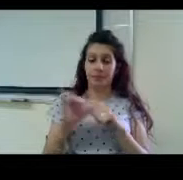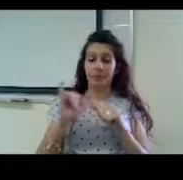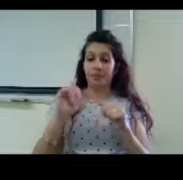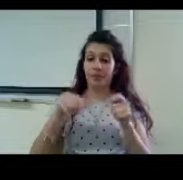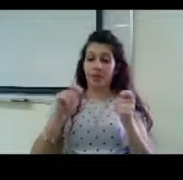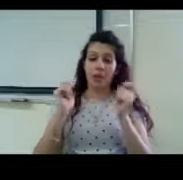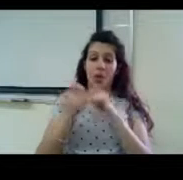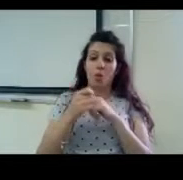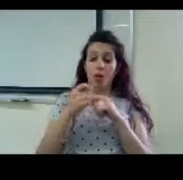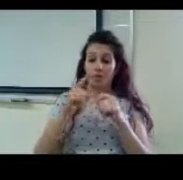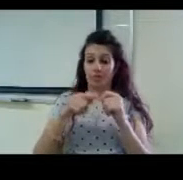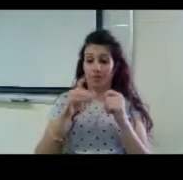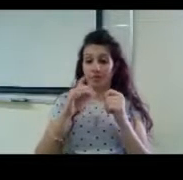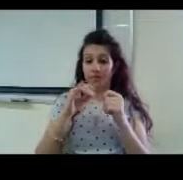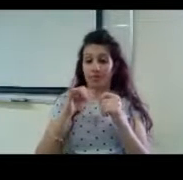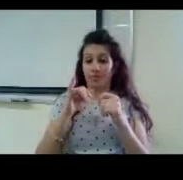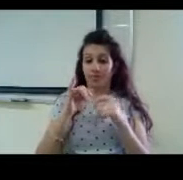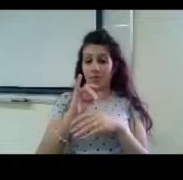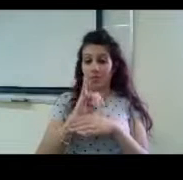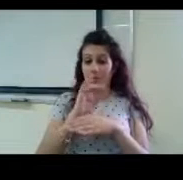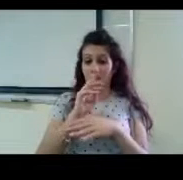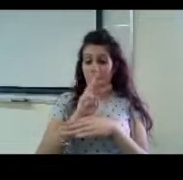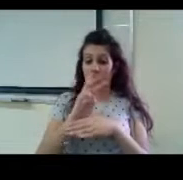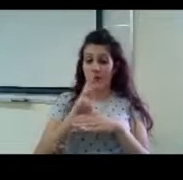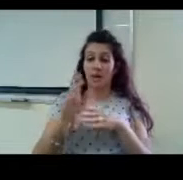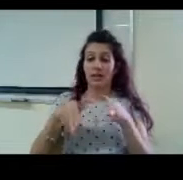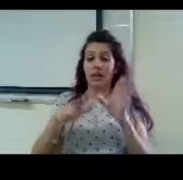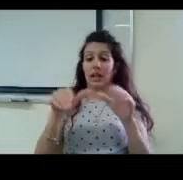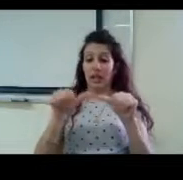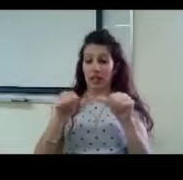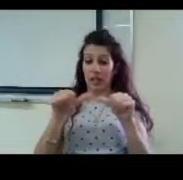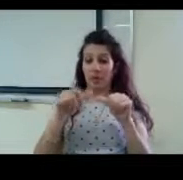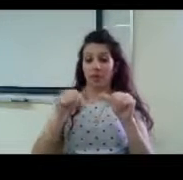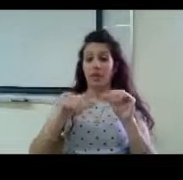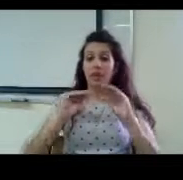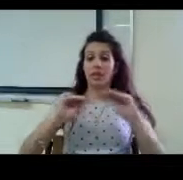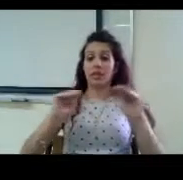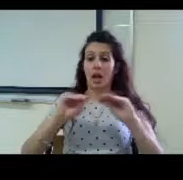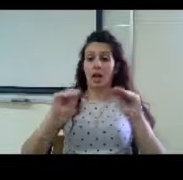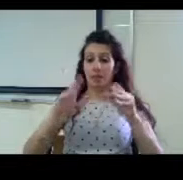contexts however the work that the Ministry of Education the Ministry of